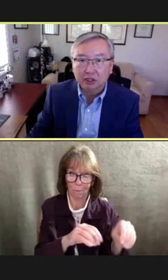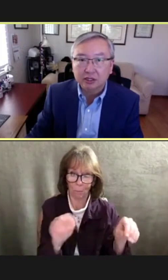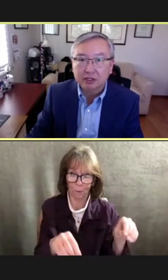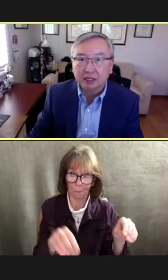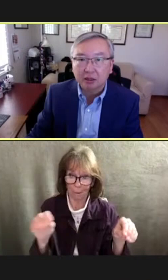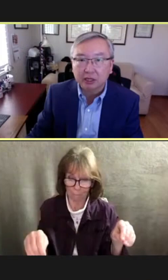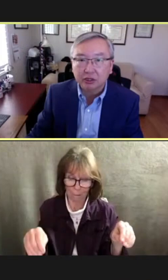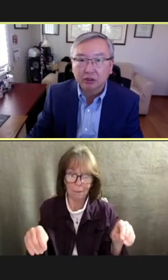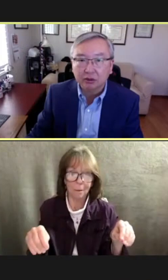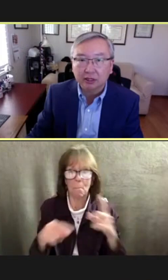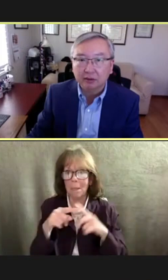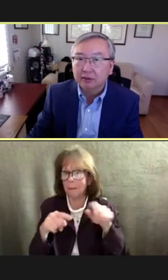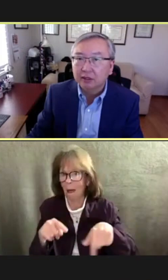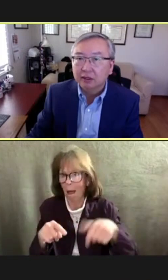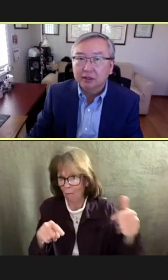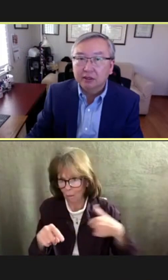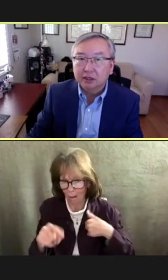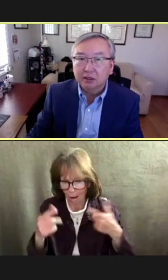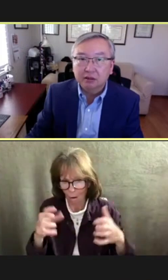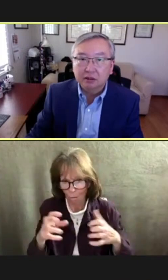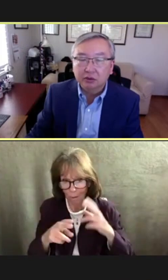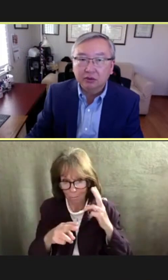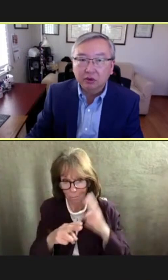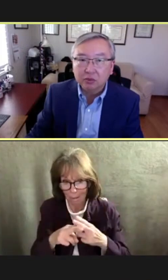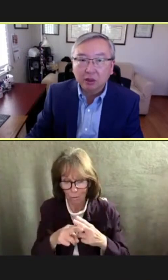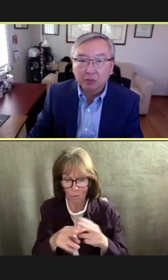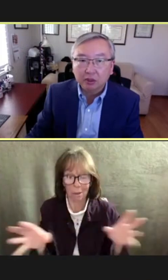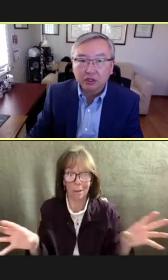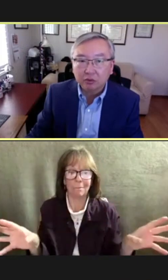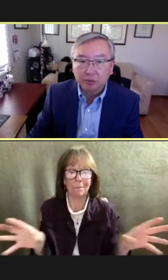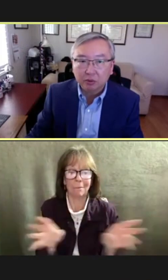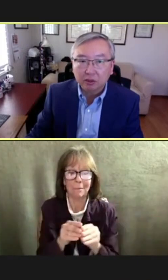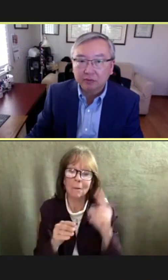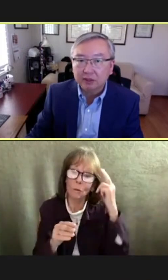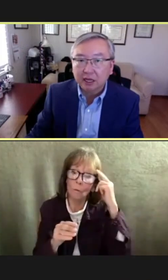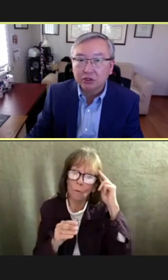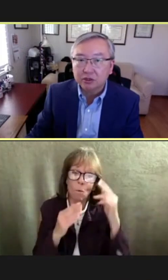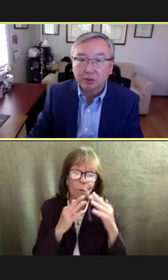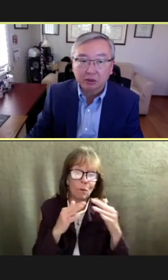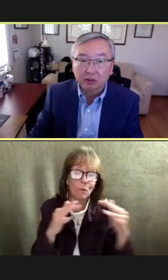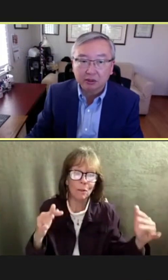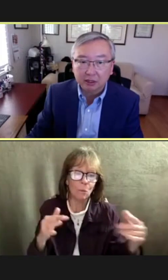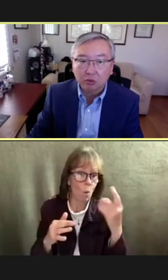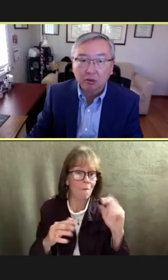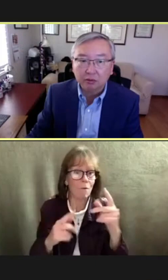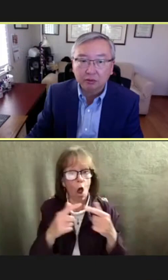the neurodiverse population would be one of the largest minority in the world.